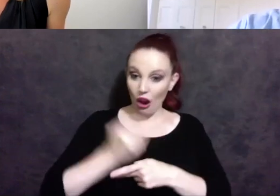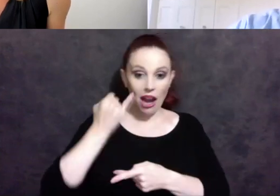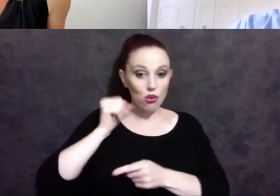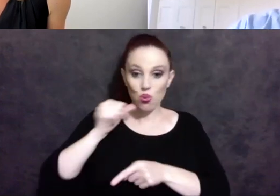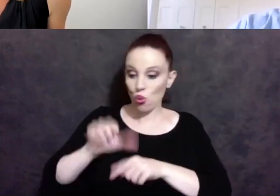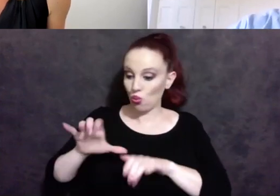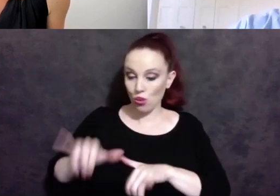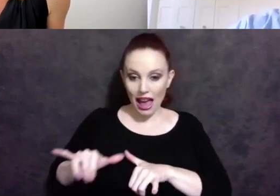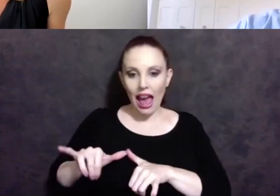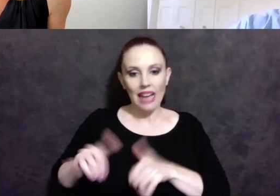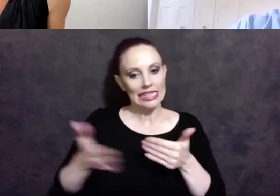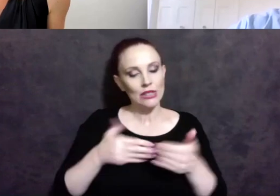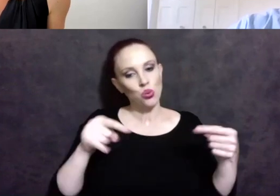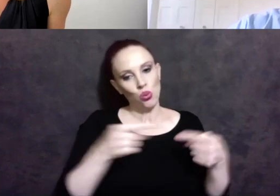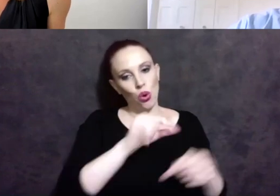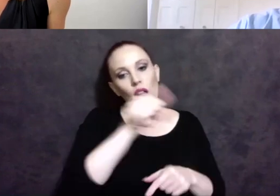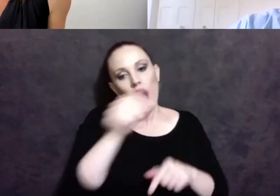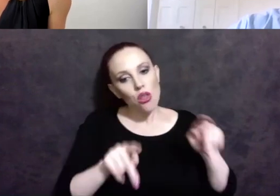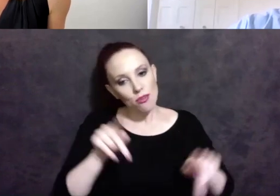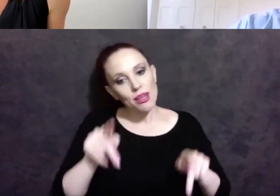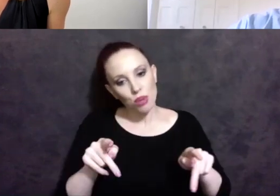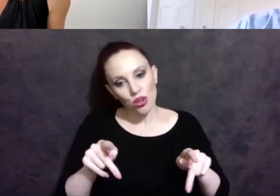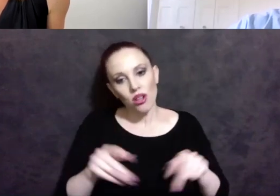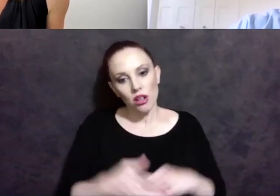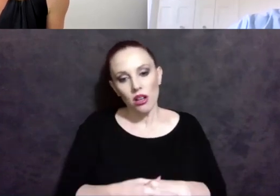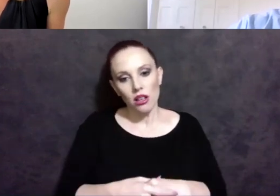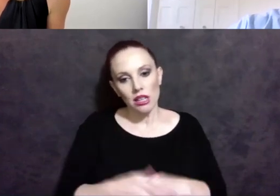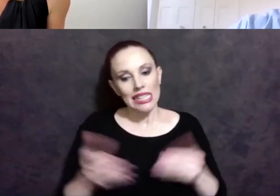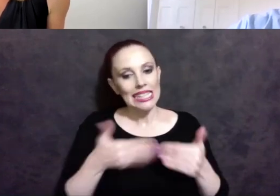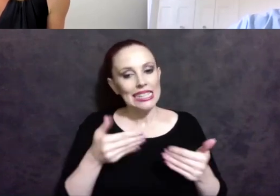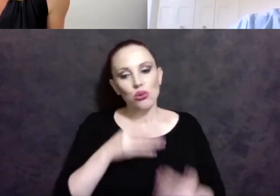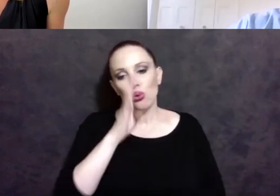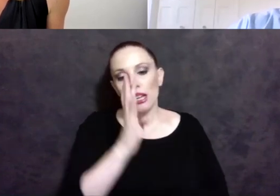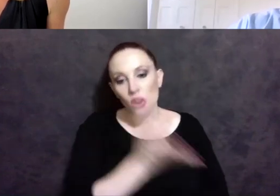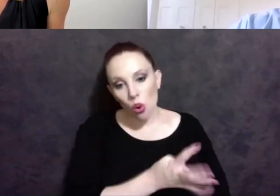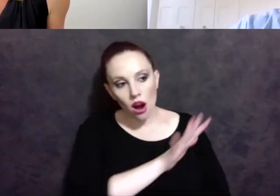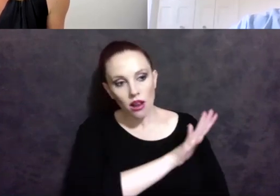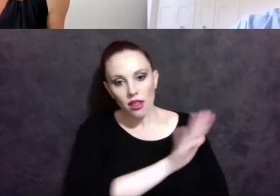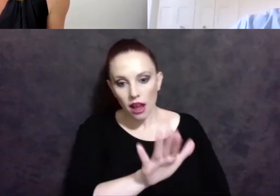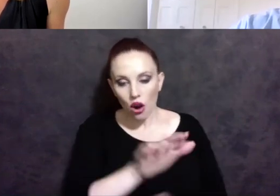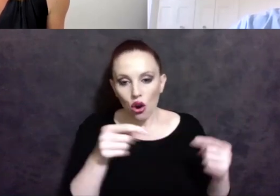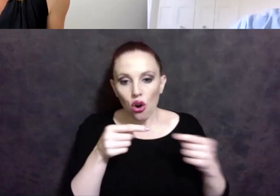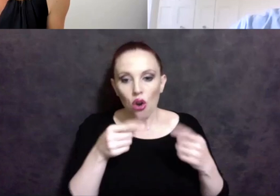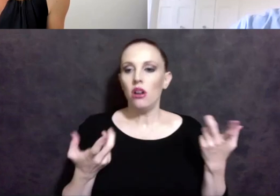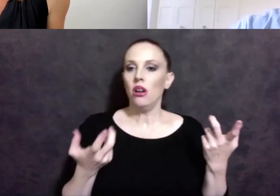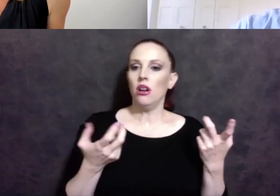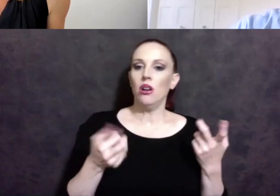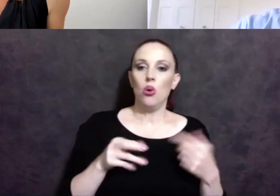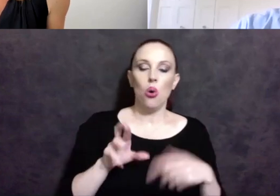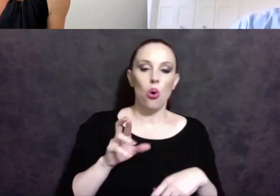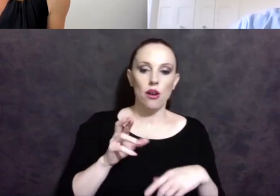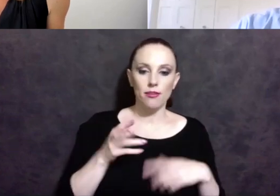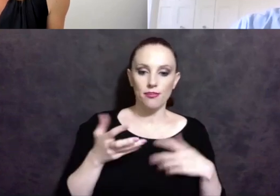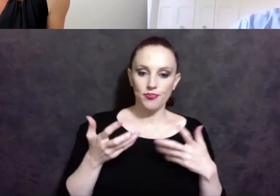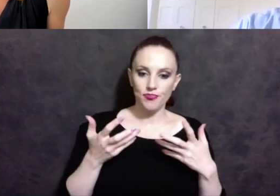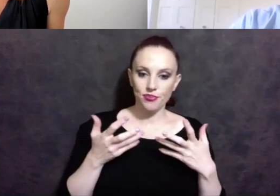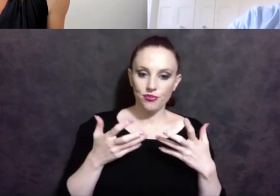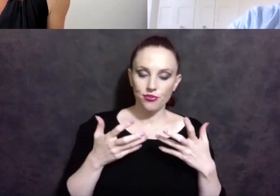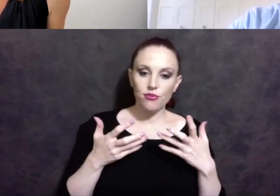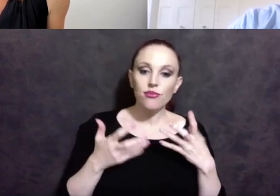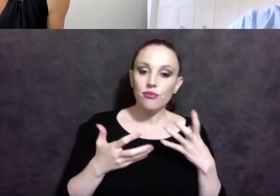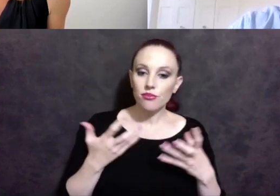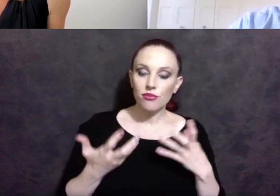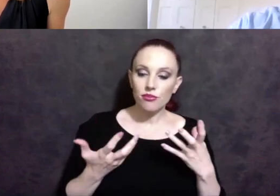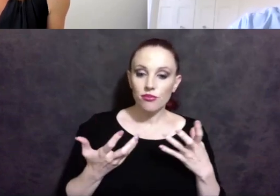someone else, it becomes easier to ignore someone, or even in the cooper situation,